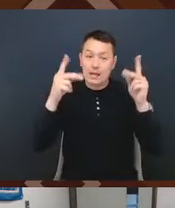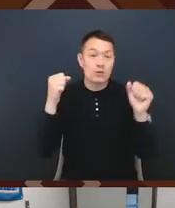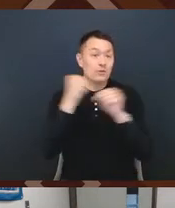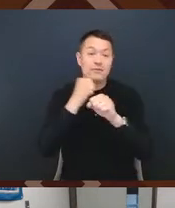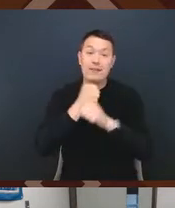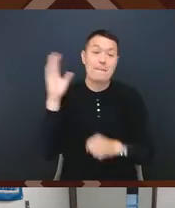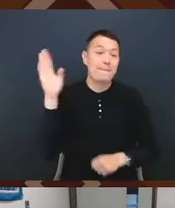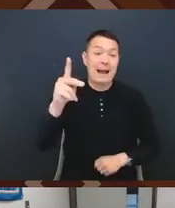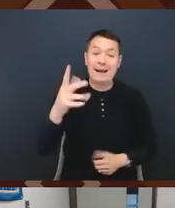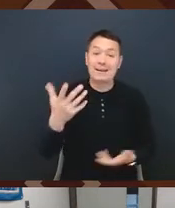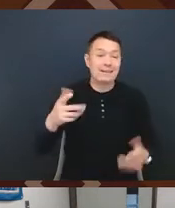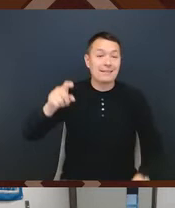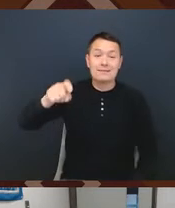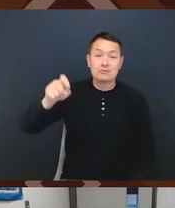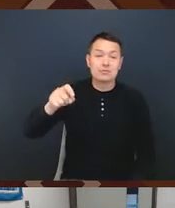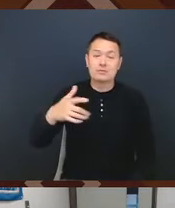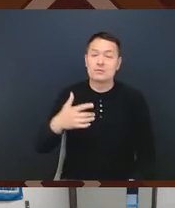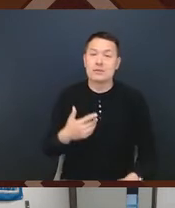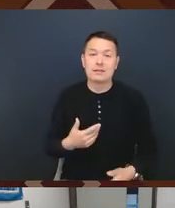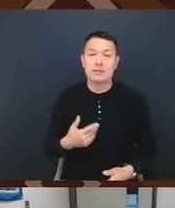But, you know, particularly for Asians, right?